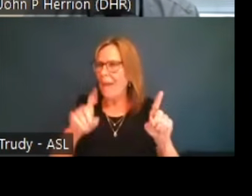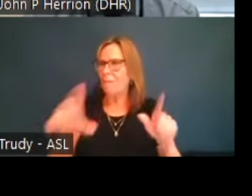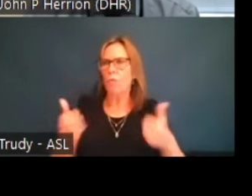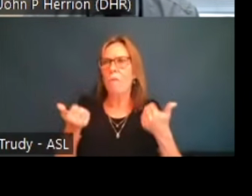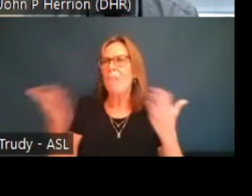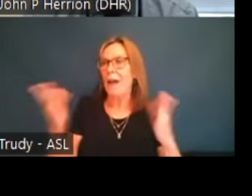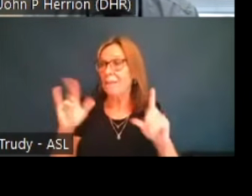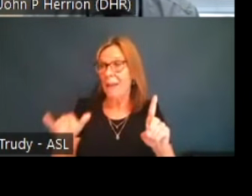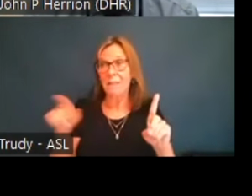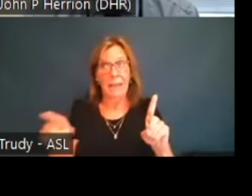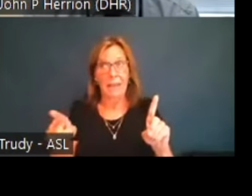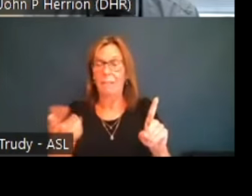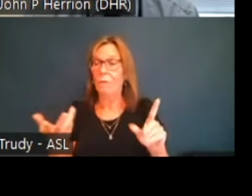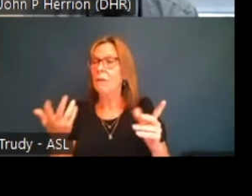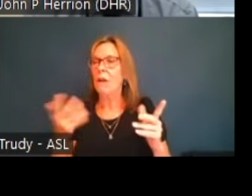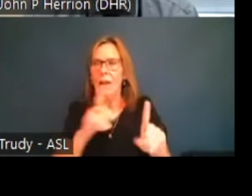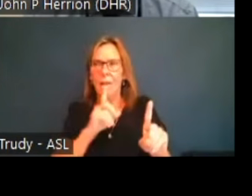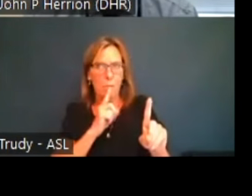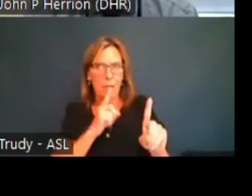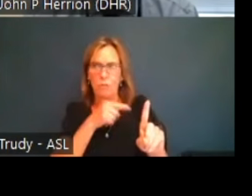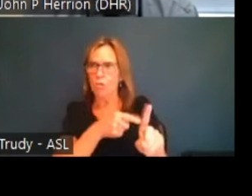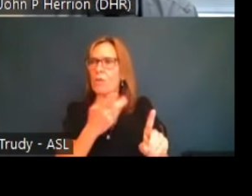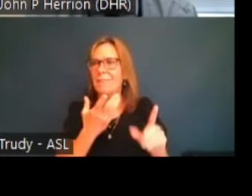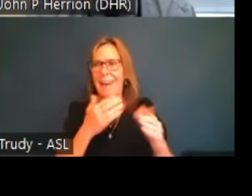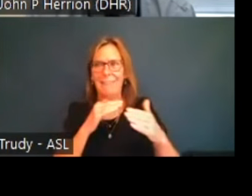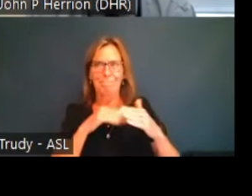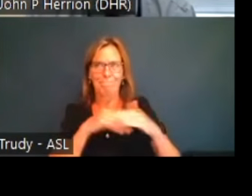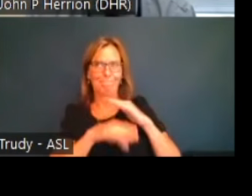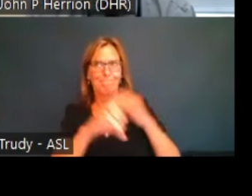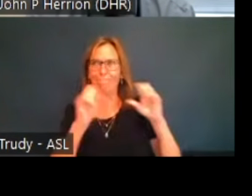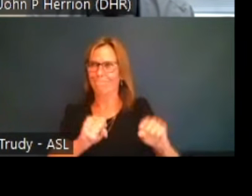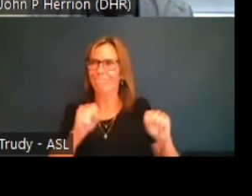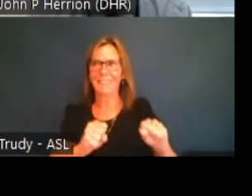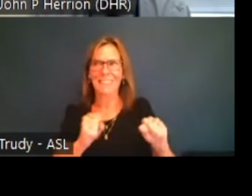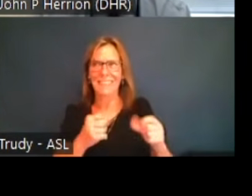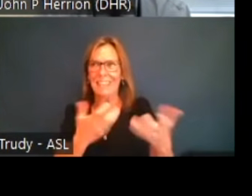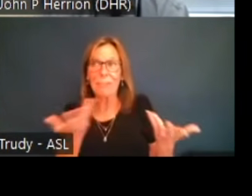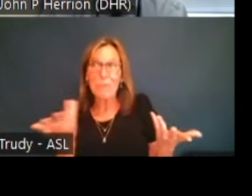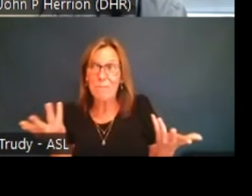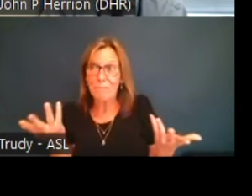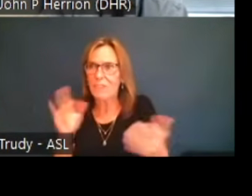» ALEX THOMPSON: Do tenants have to pay a pet fee or extra